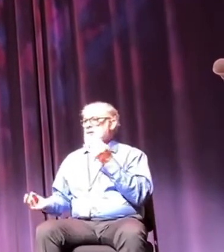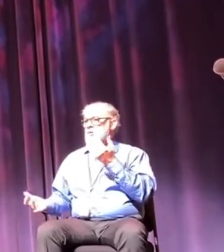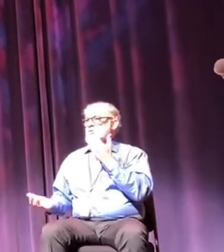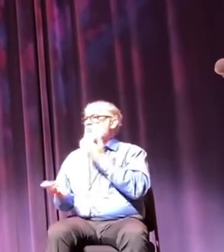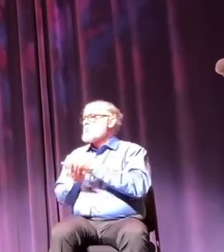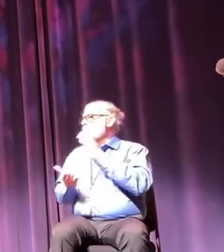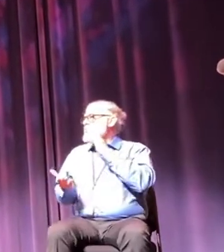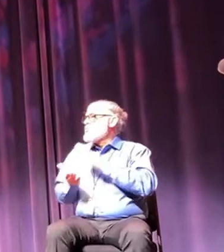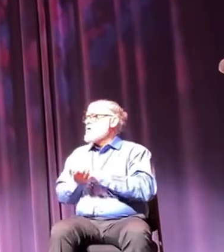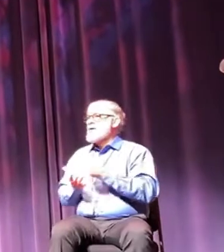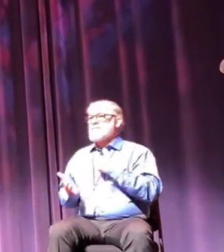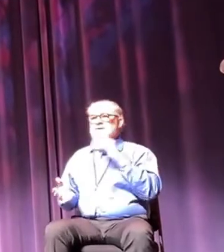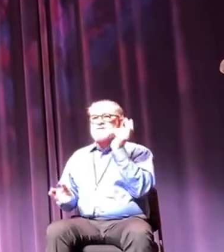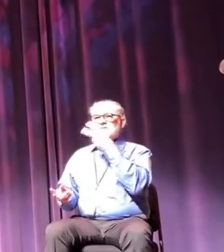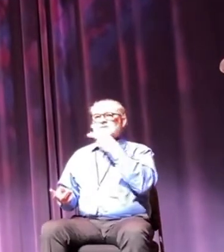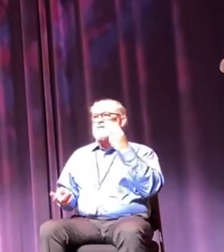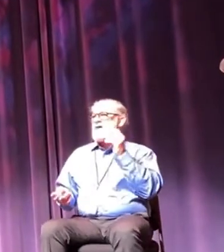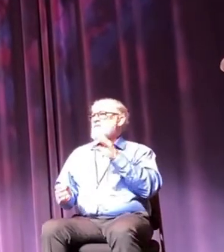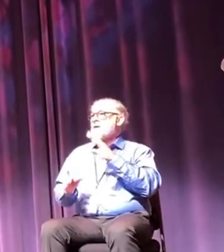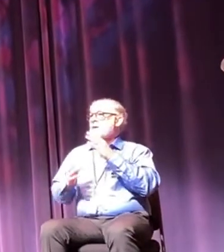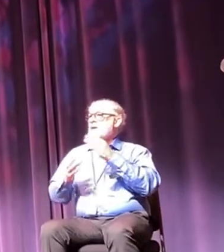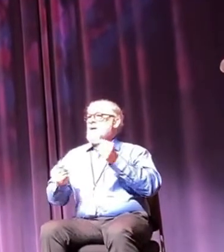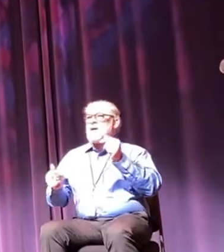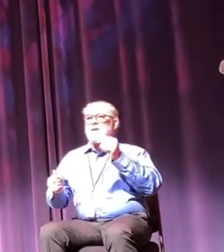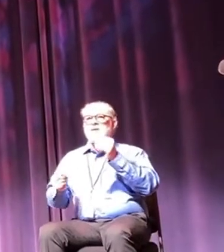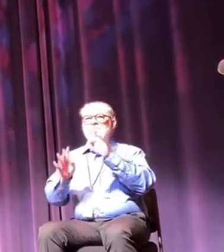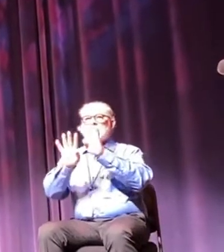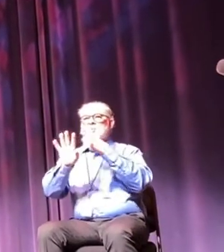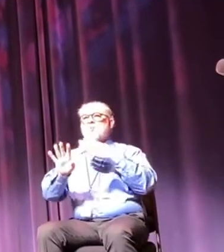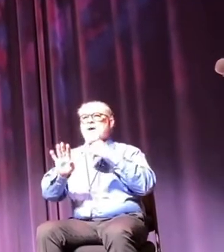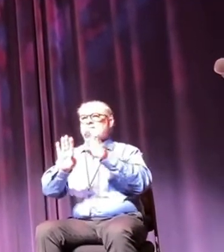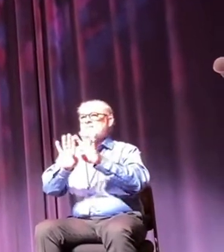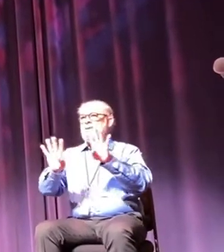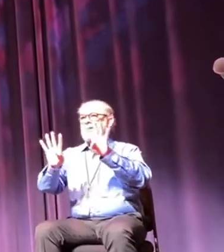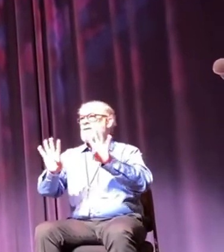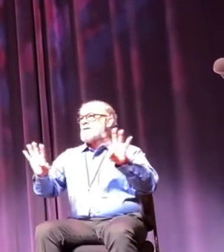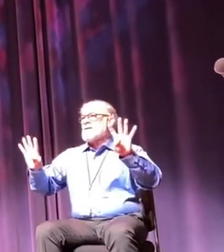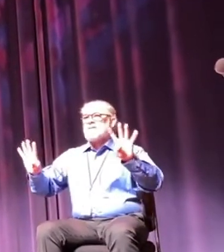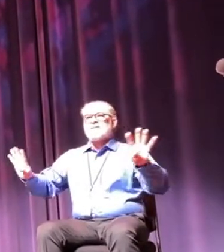My set of teeth, a bland picket fence. Two.